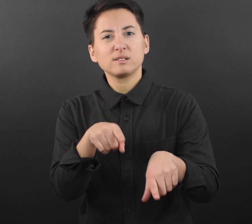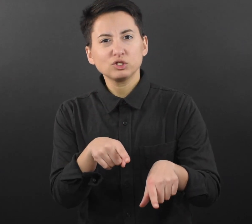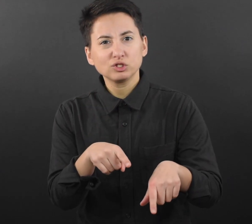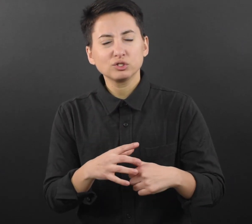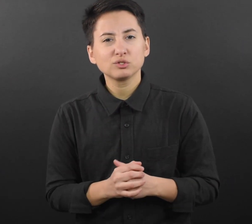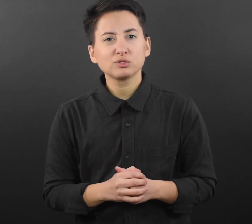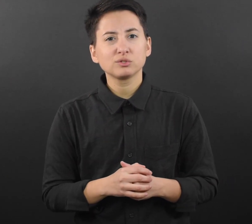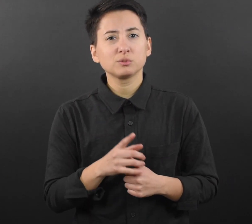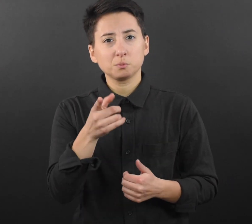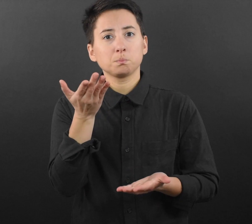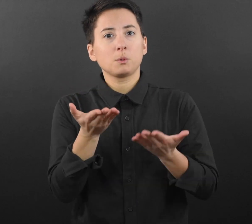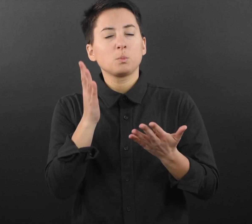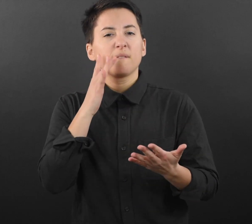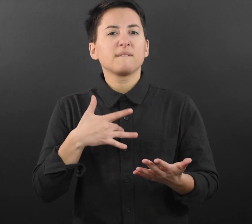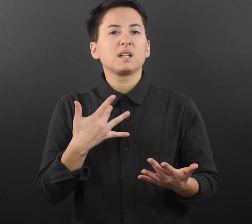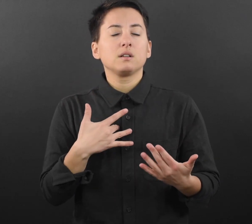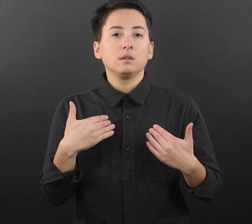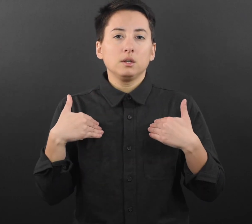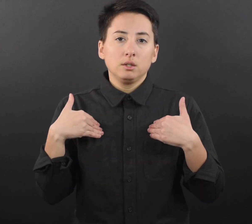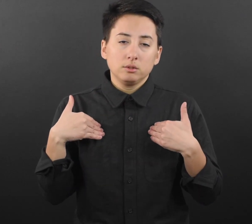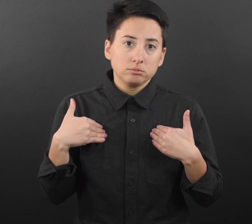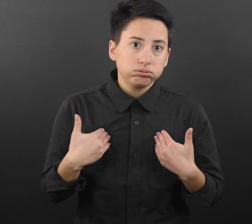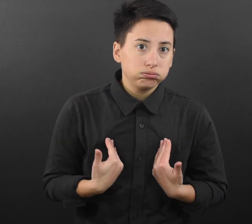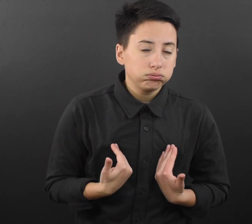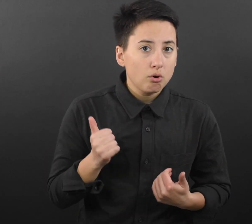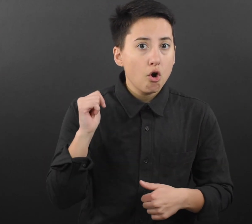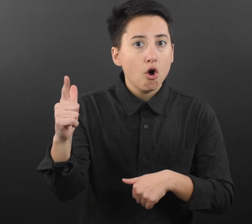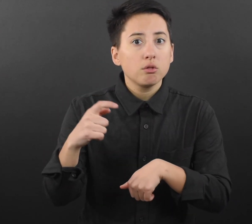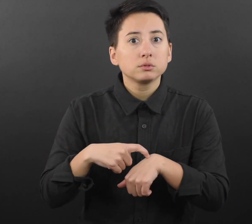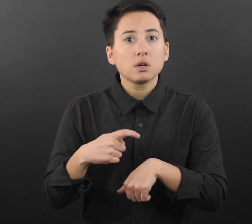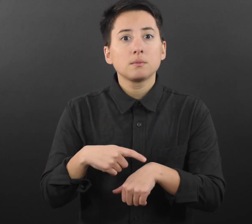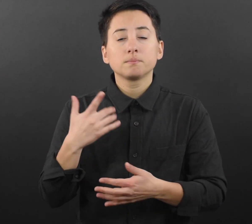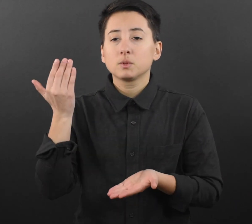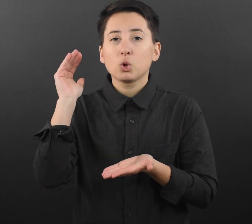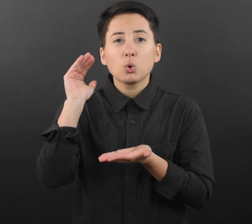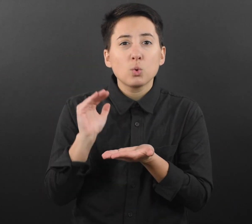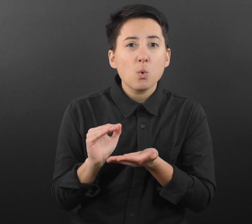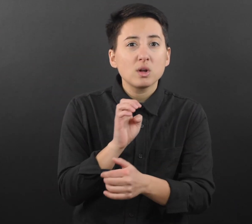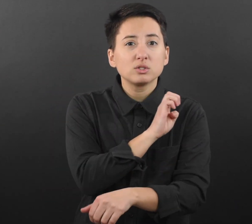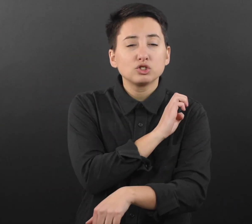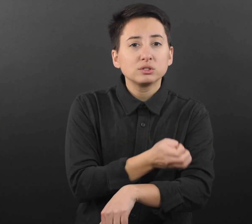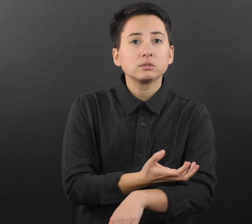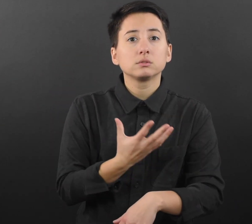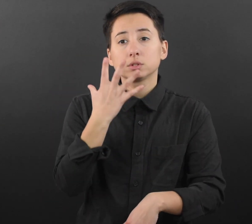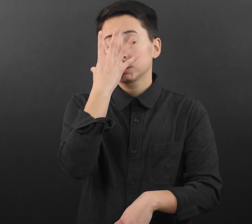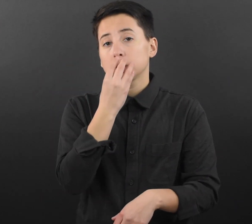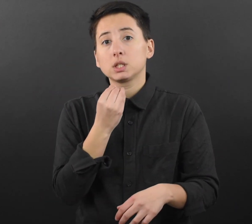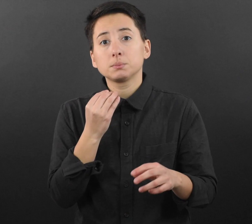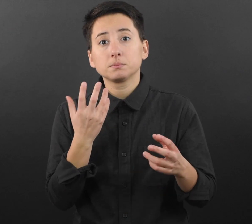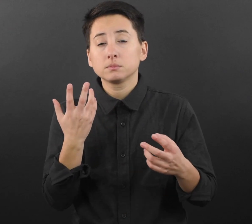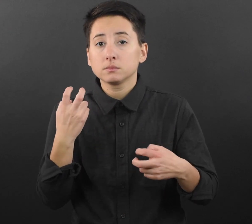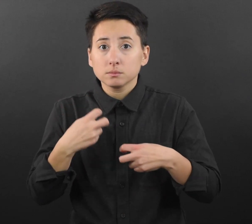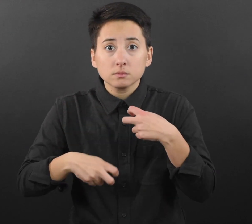You may feel very tired all the time and have low energy, sleep problems, headaches,